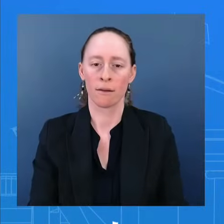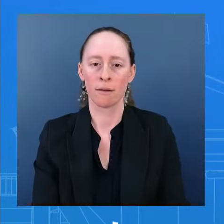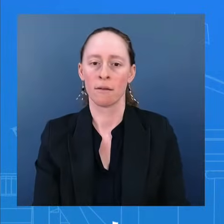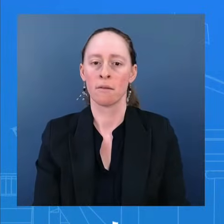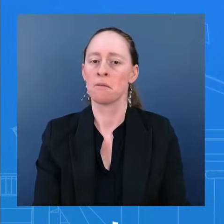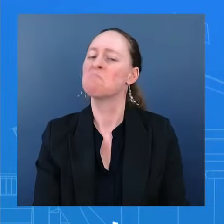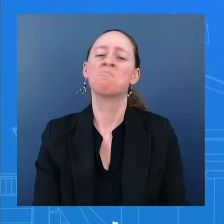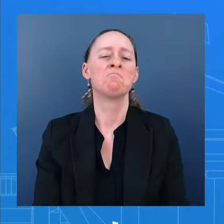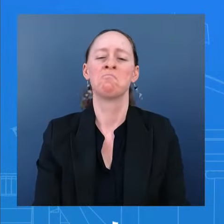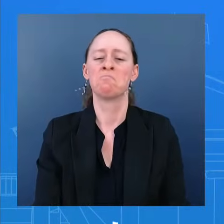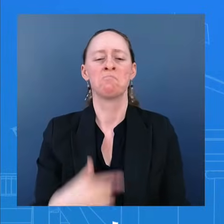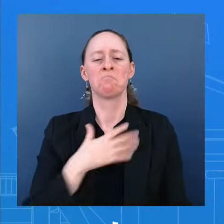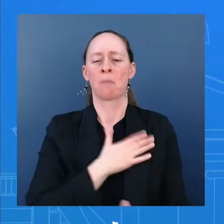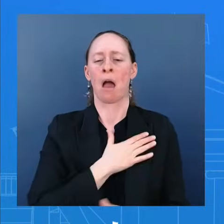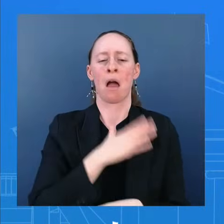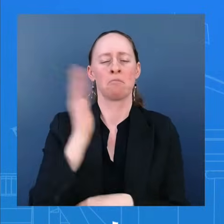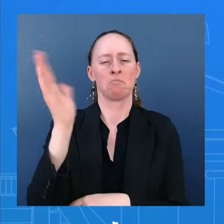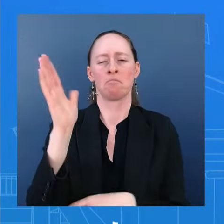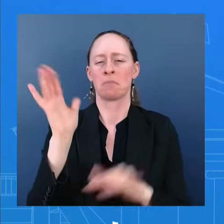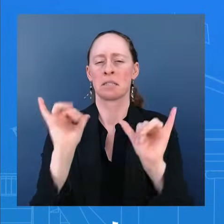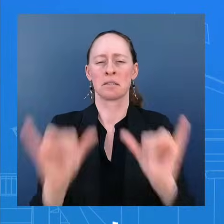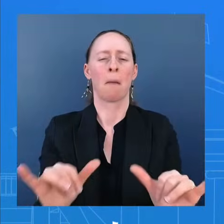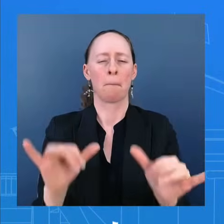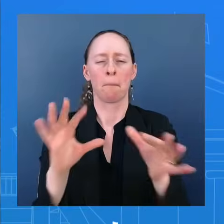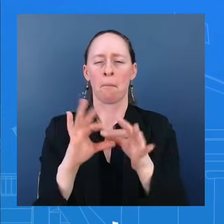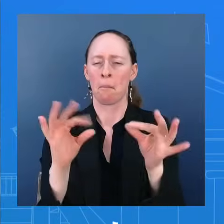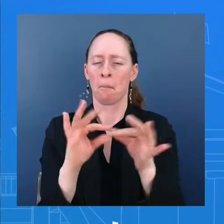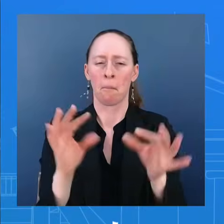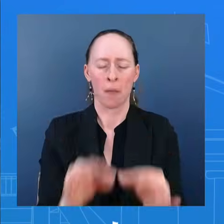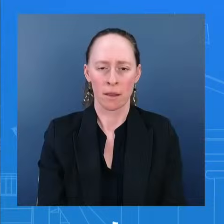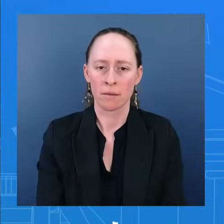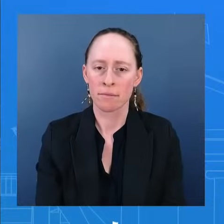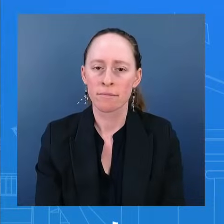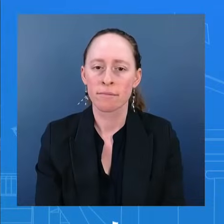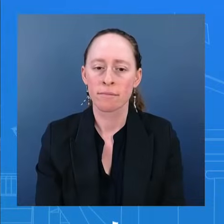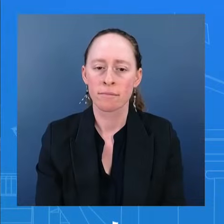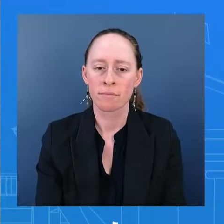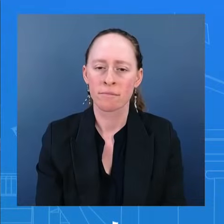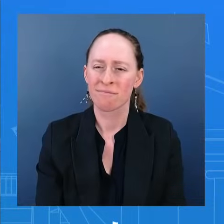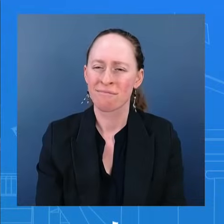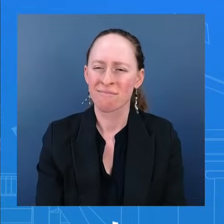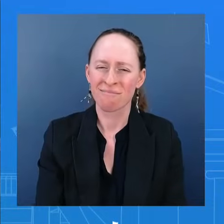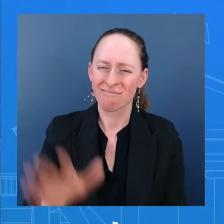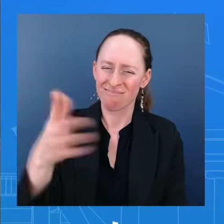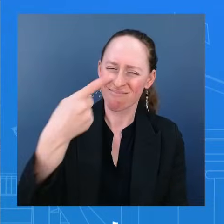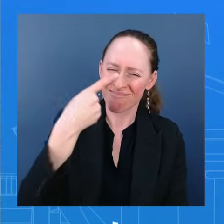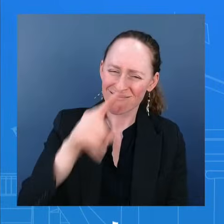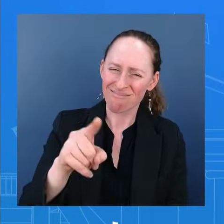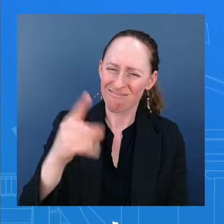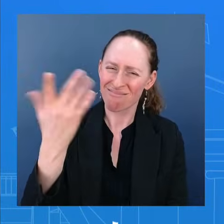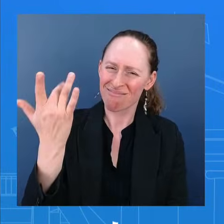see drones the size of an SUV over their house every night and think that that doesn't make any sense. Mr. Kirby: Certainly I understand why people would be looking at this